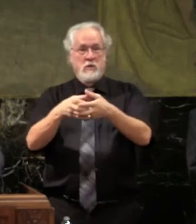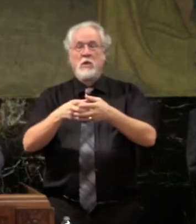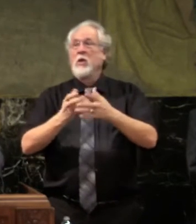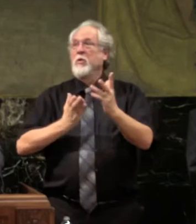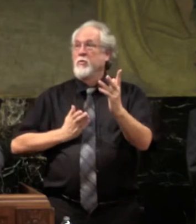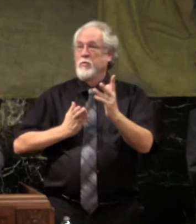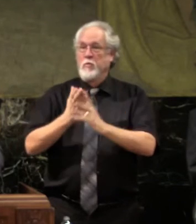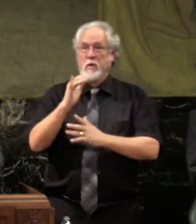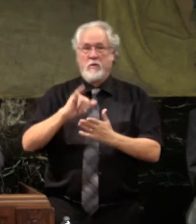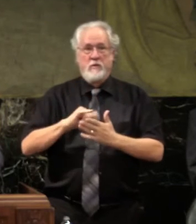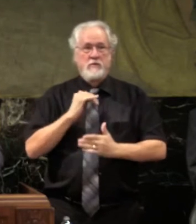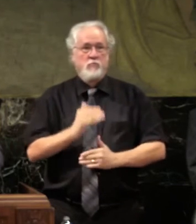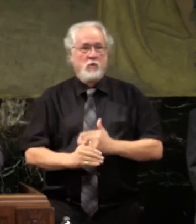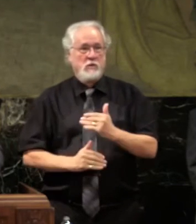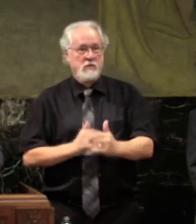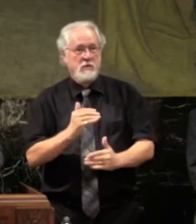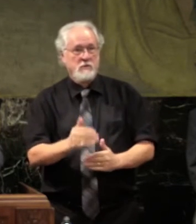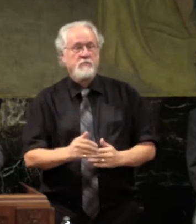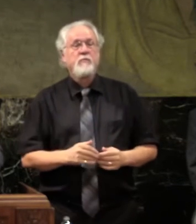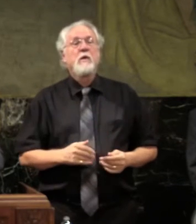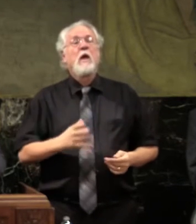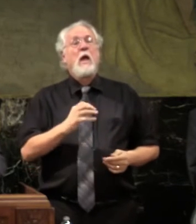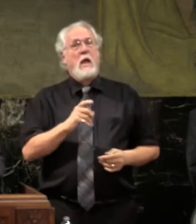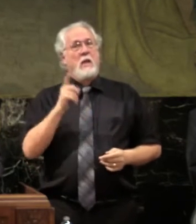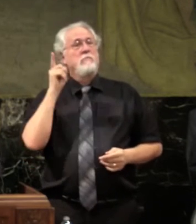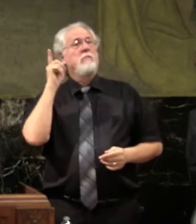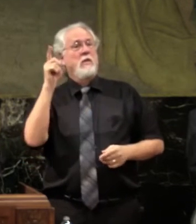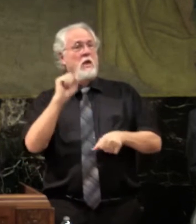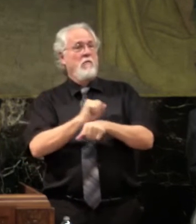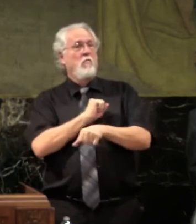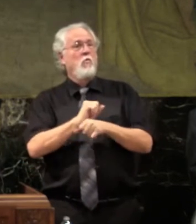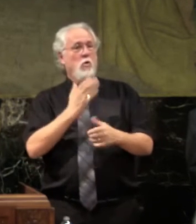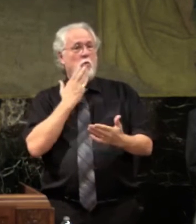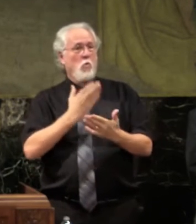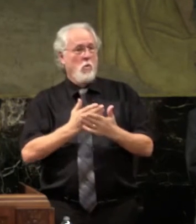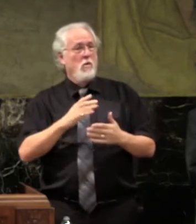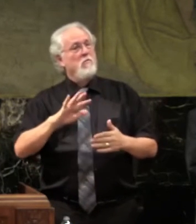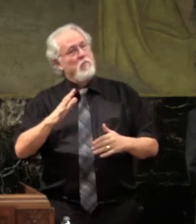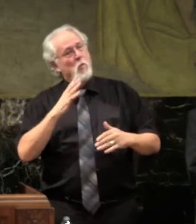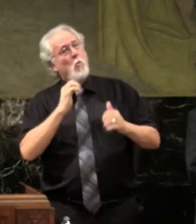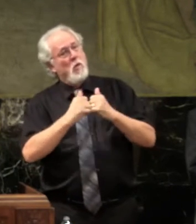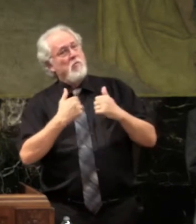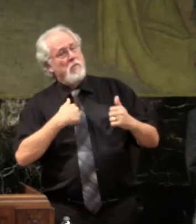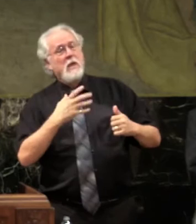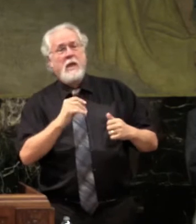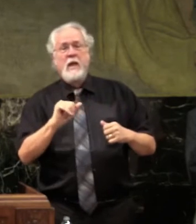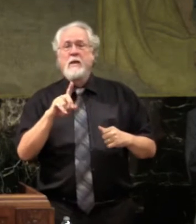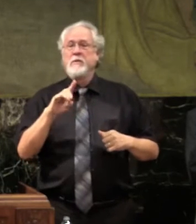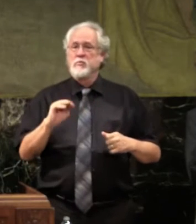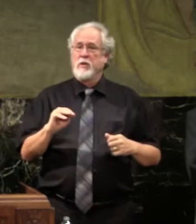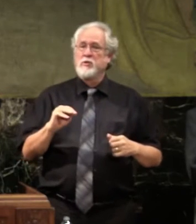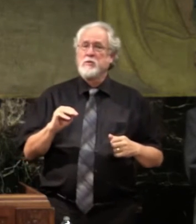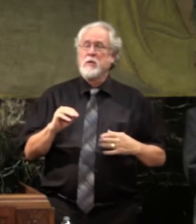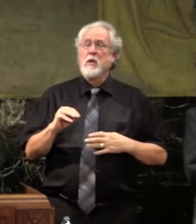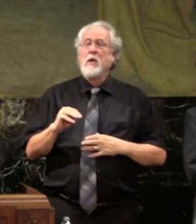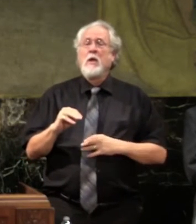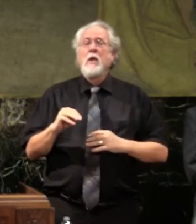process and they have have worked very well with million with the administration and certainly we are